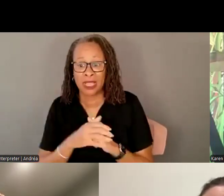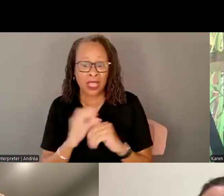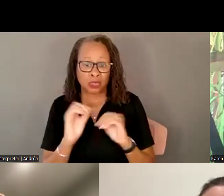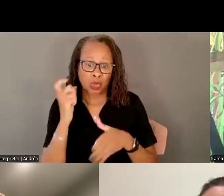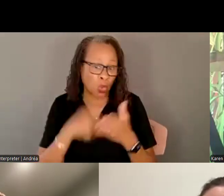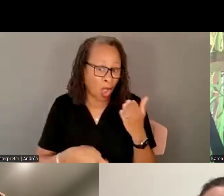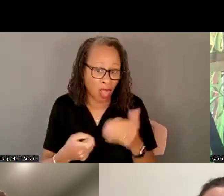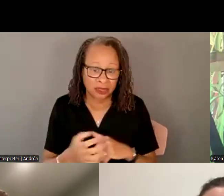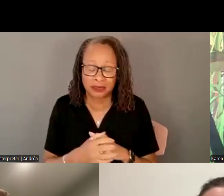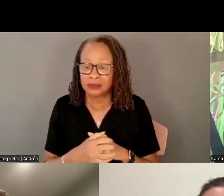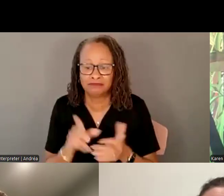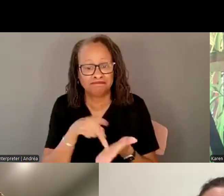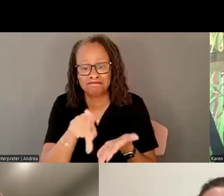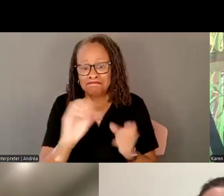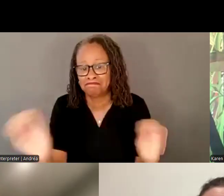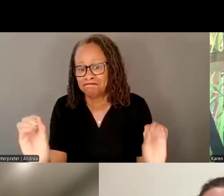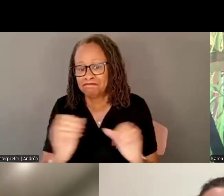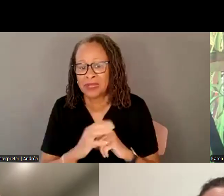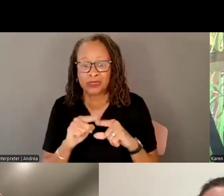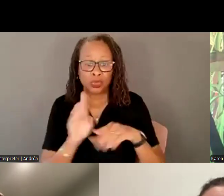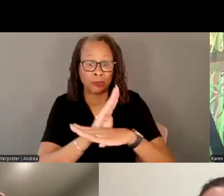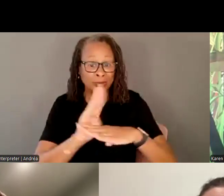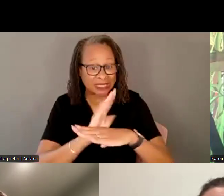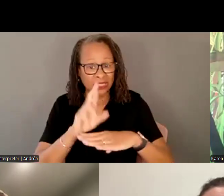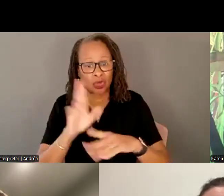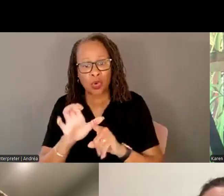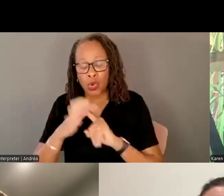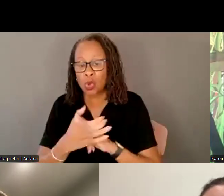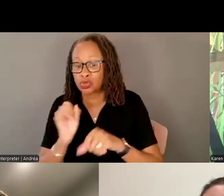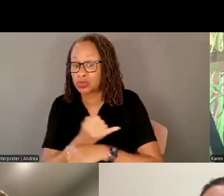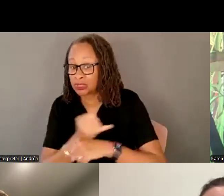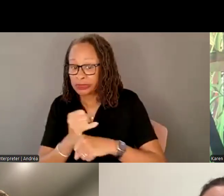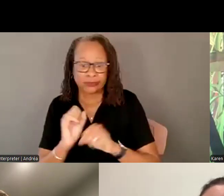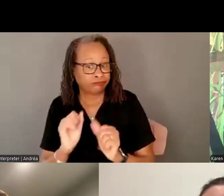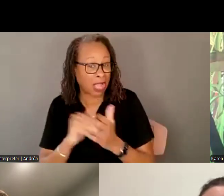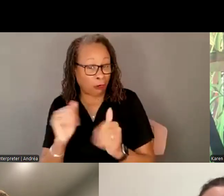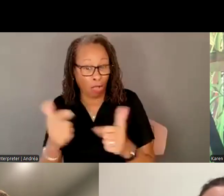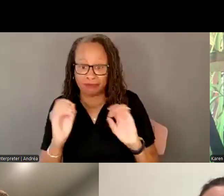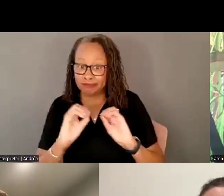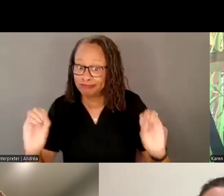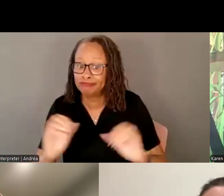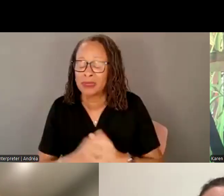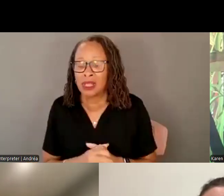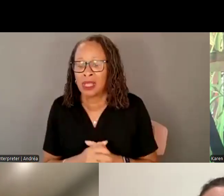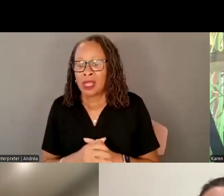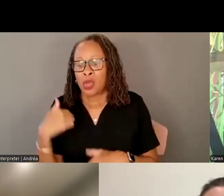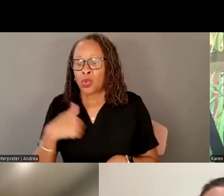to the businesses or cultural institutions at all. And we are,